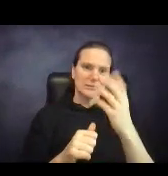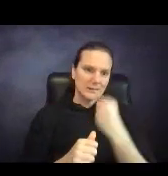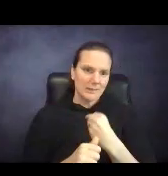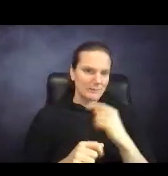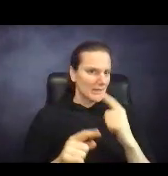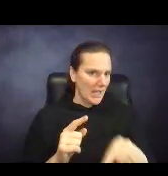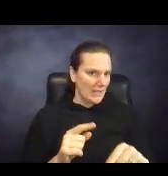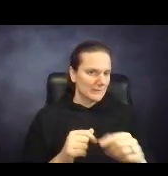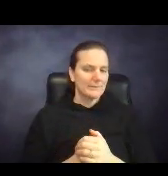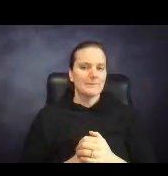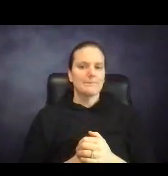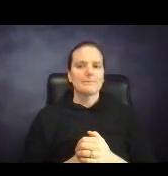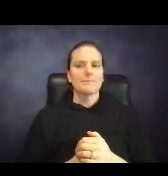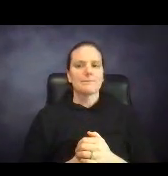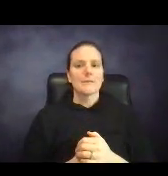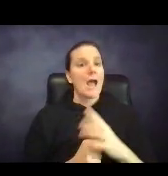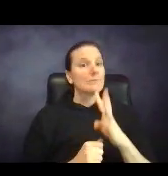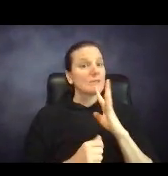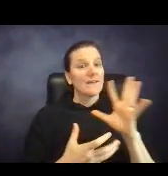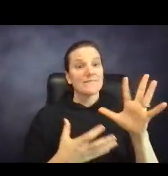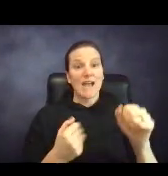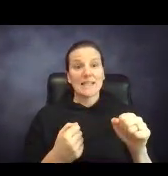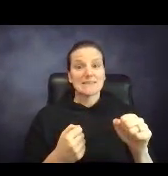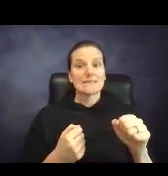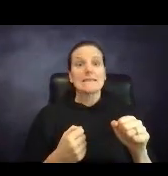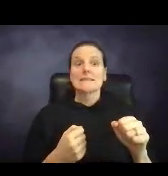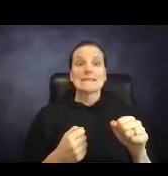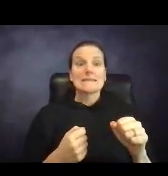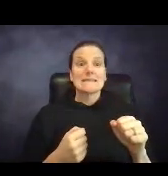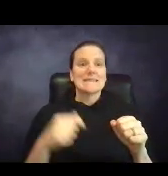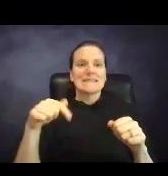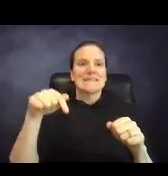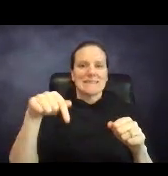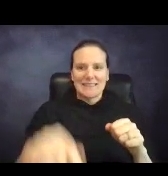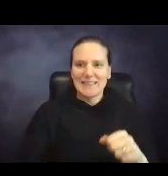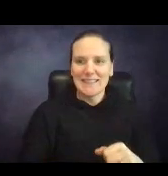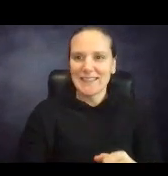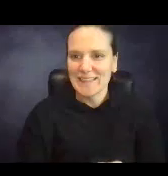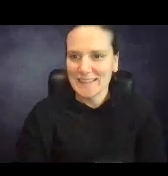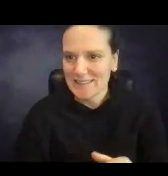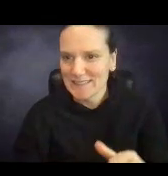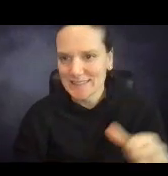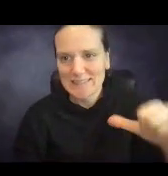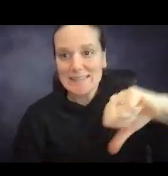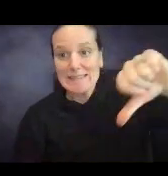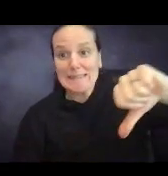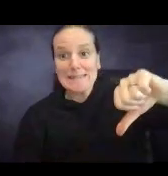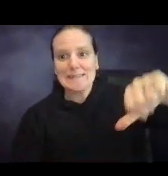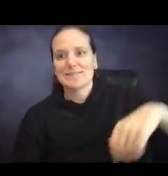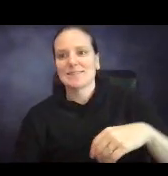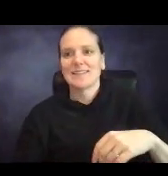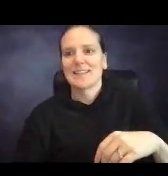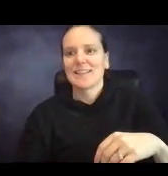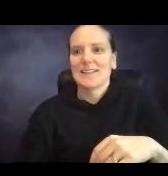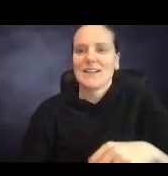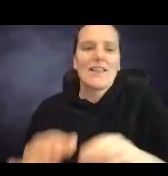I tend to talk really fast. So how is my speed, if anybody could just give a thumbs up or a clap or, you know, some, okay, thumbs up.